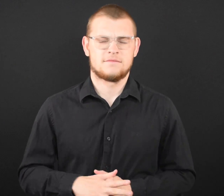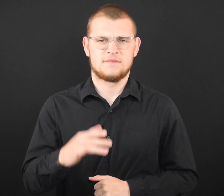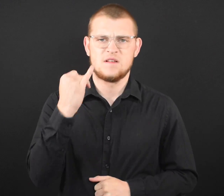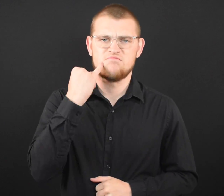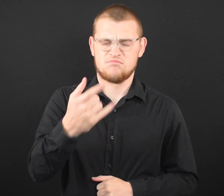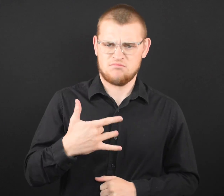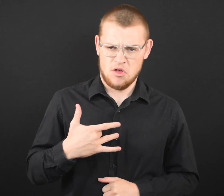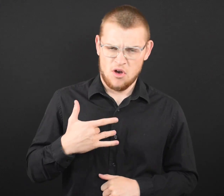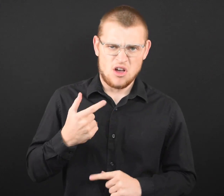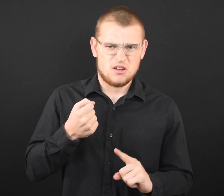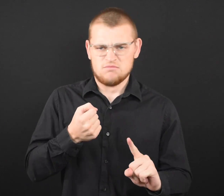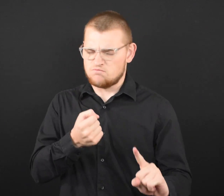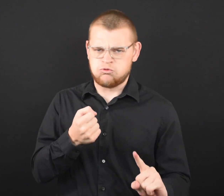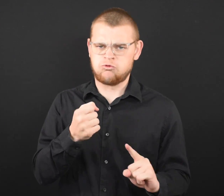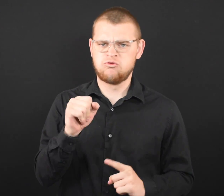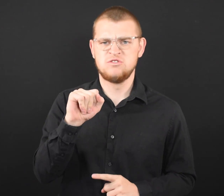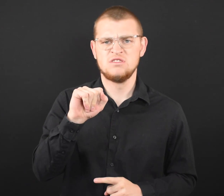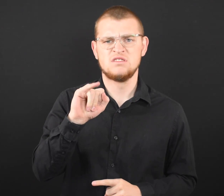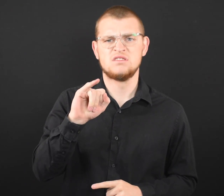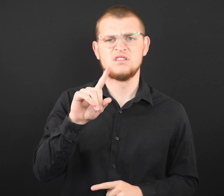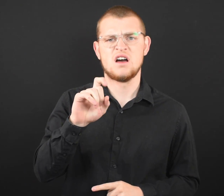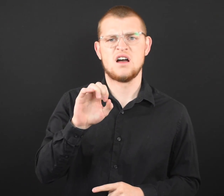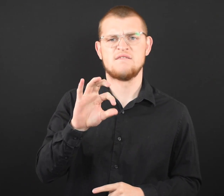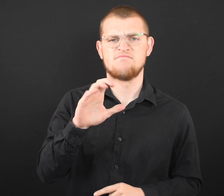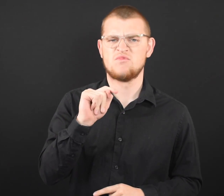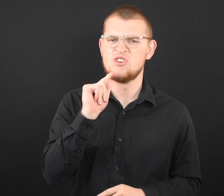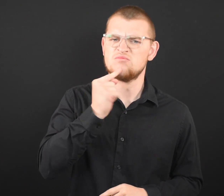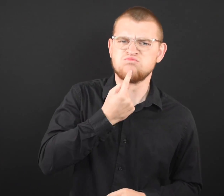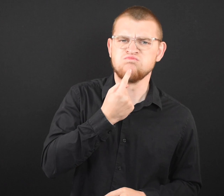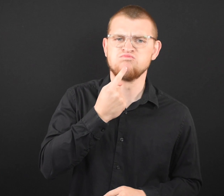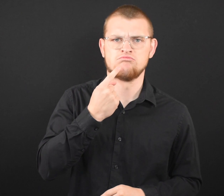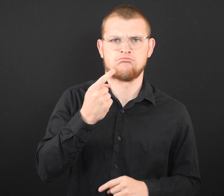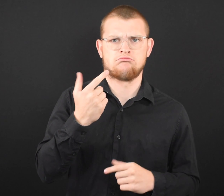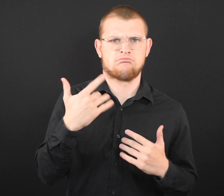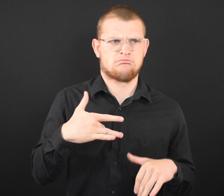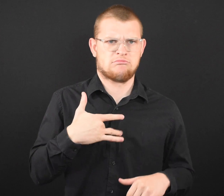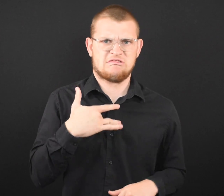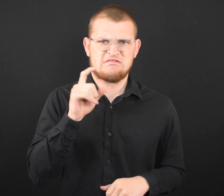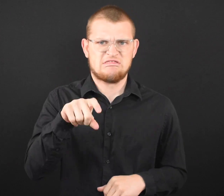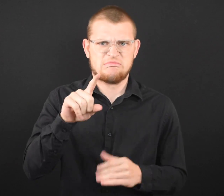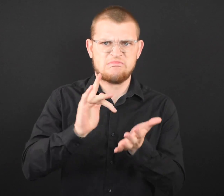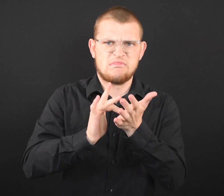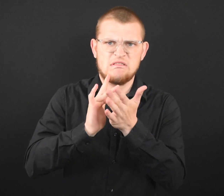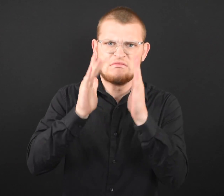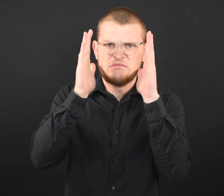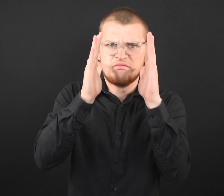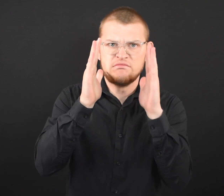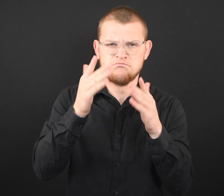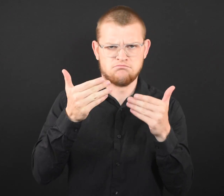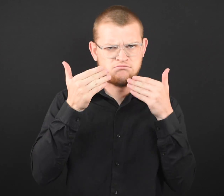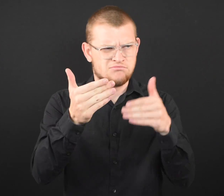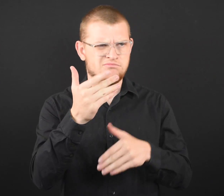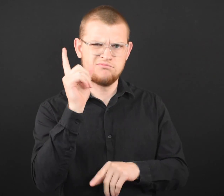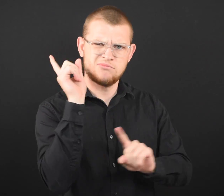If you have serious side effects that require medical care, go to a hospital or call 911.